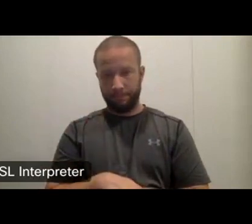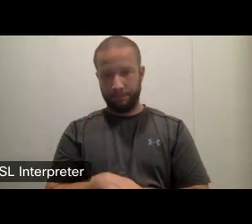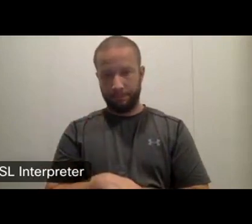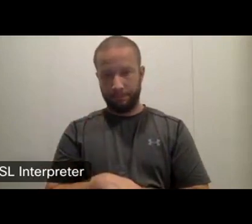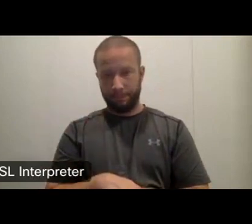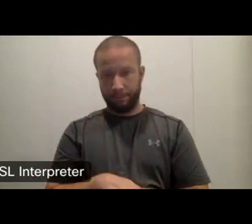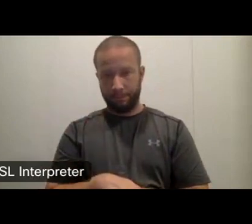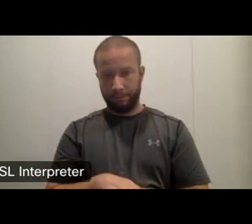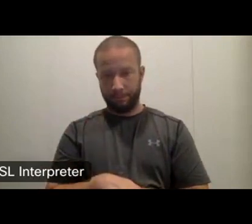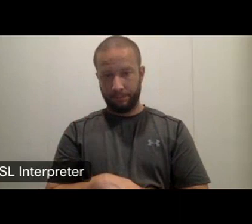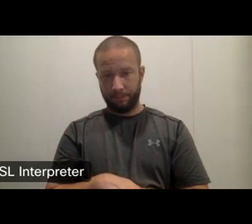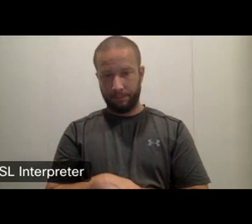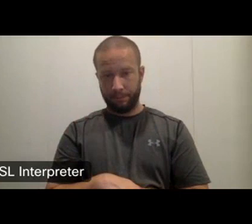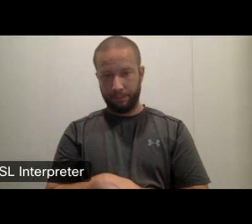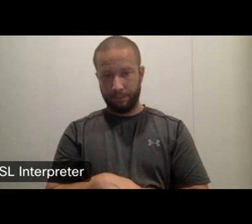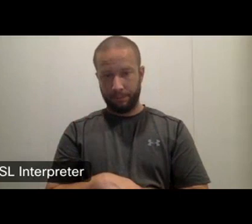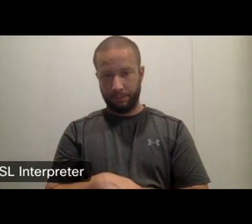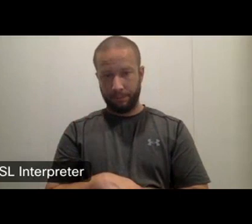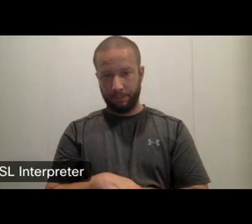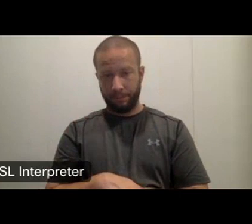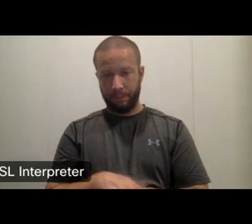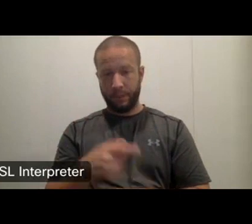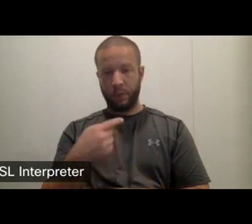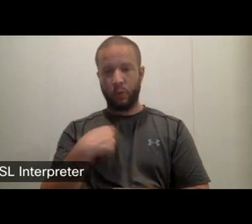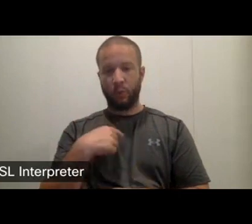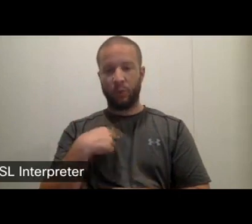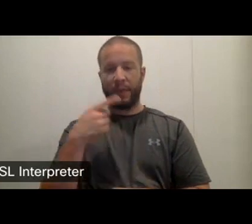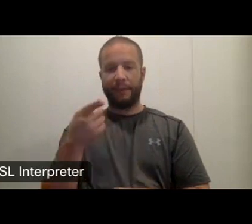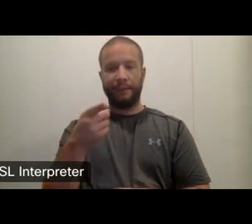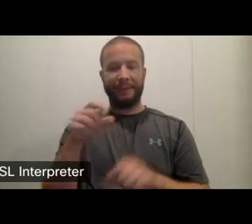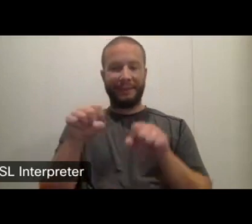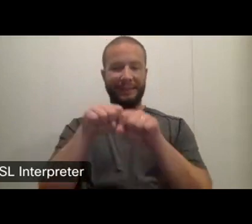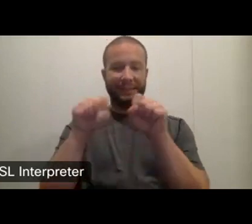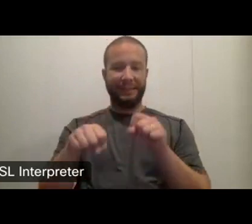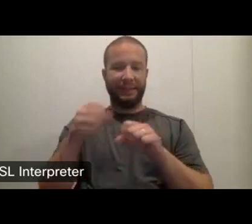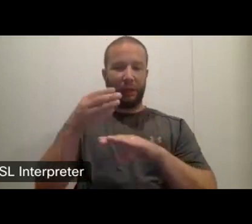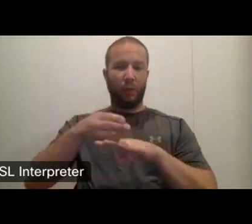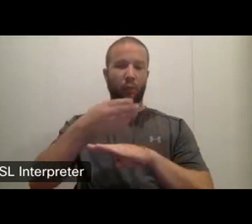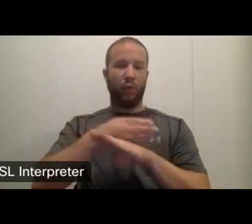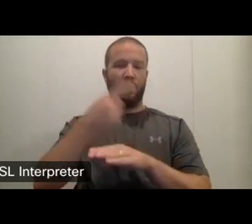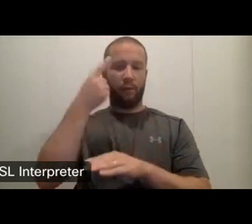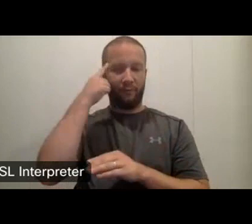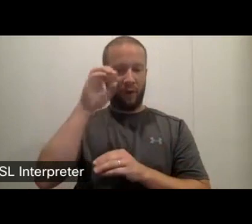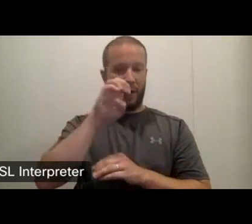this is a system Improvement recommendation um for the Eastern Market LA from Casa Road